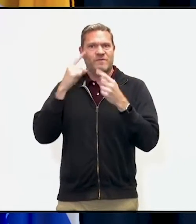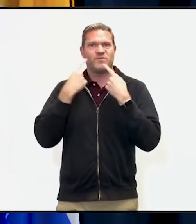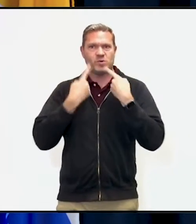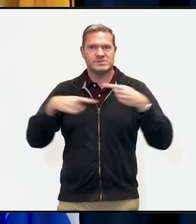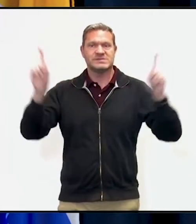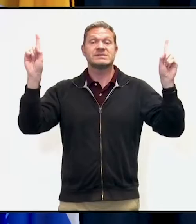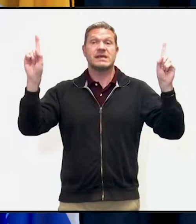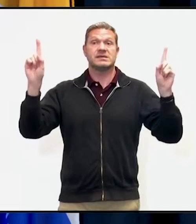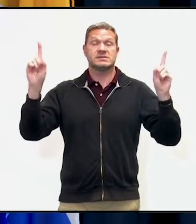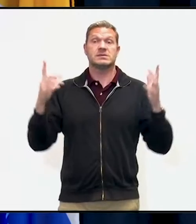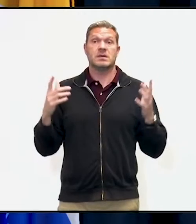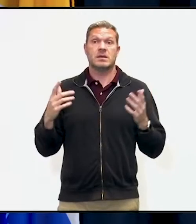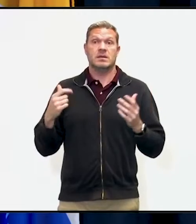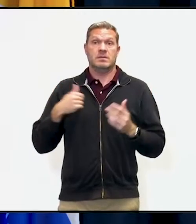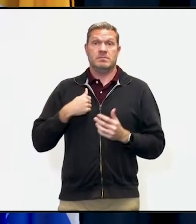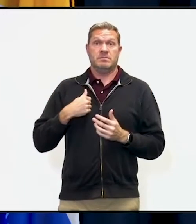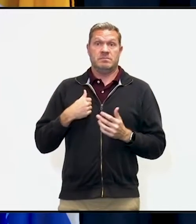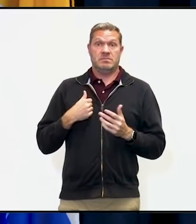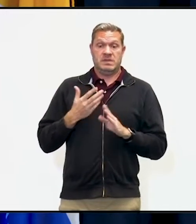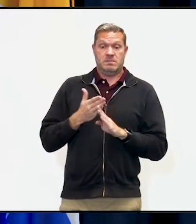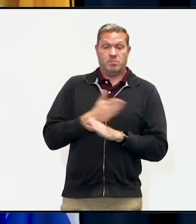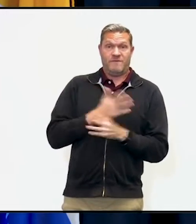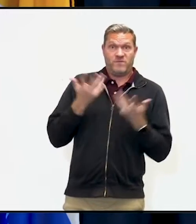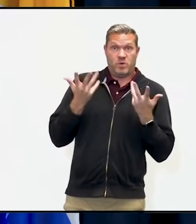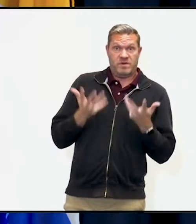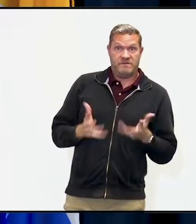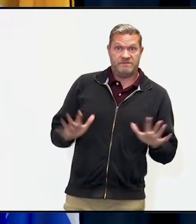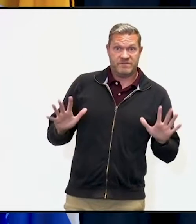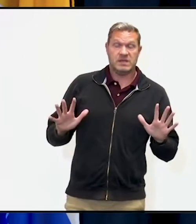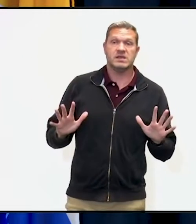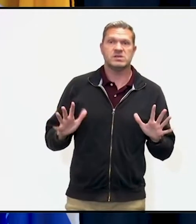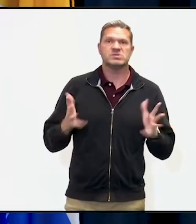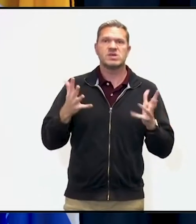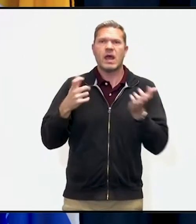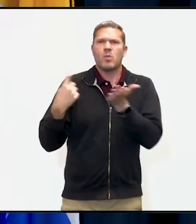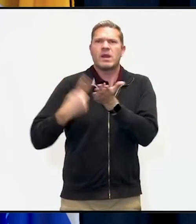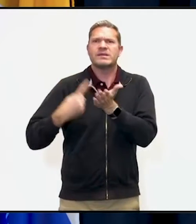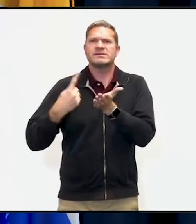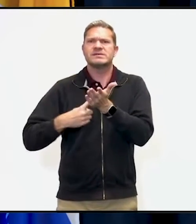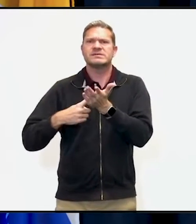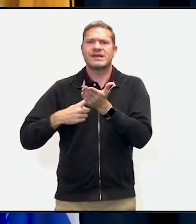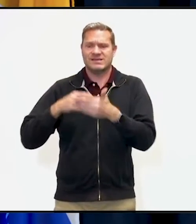Before I wrap up, I want to talk about our parks for the weekend.